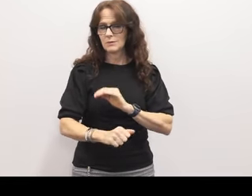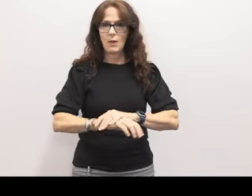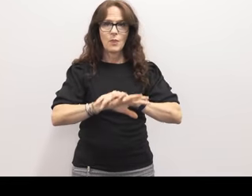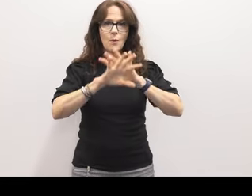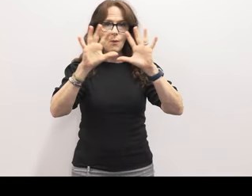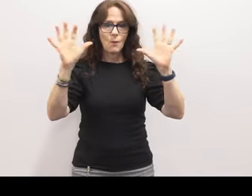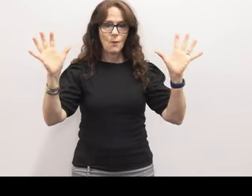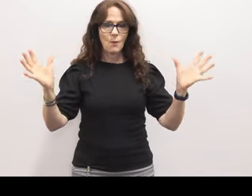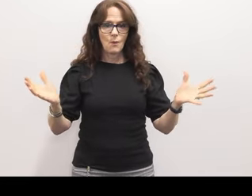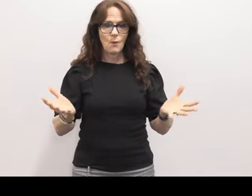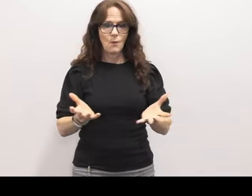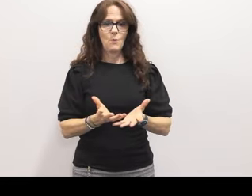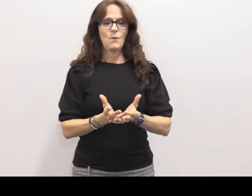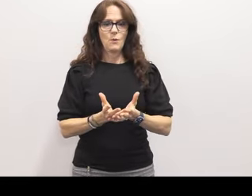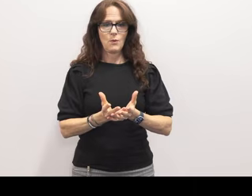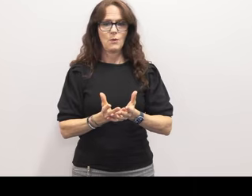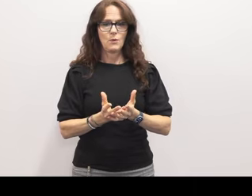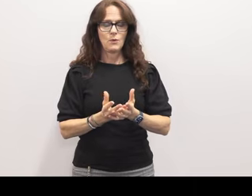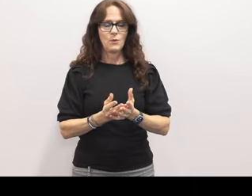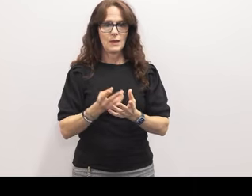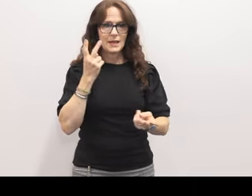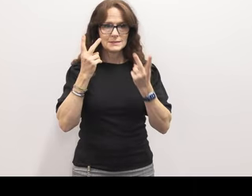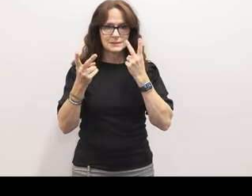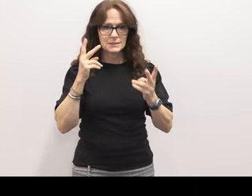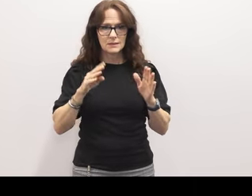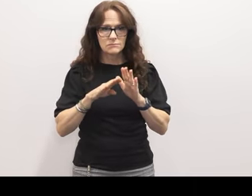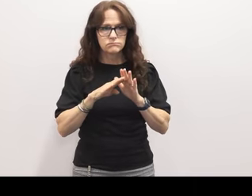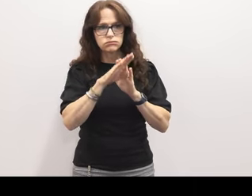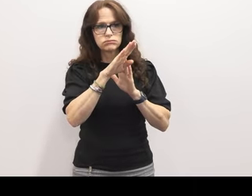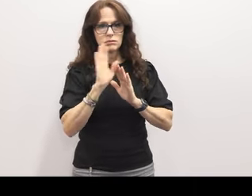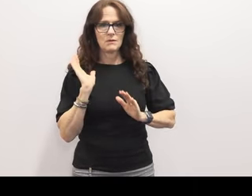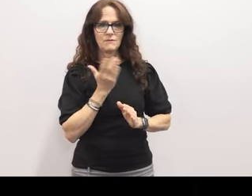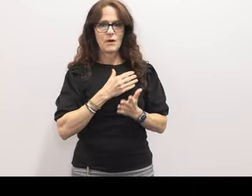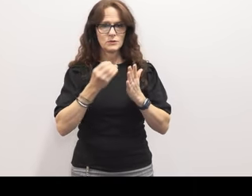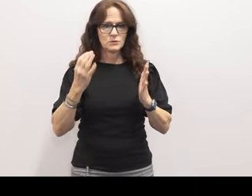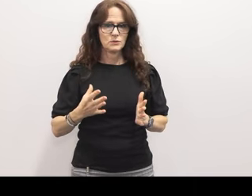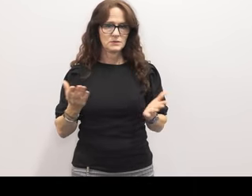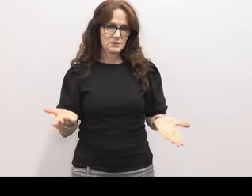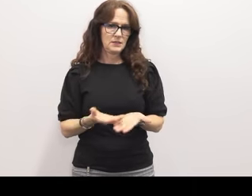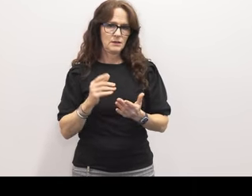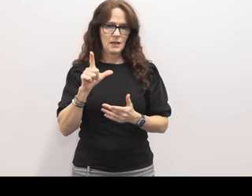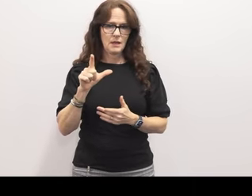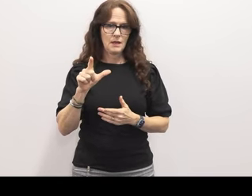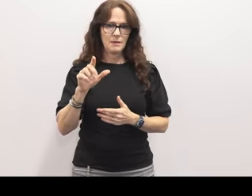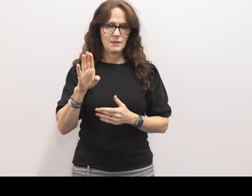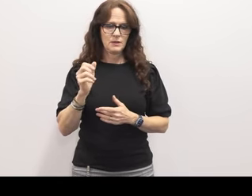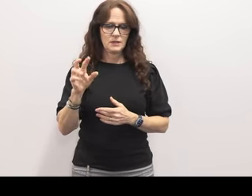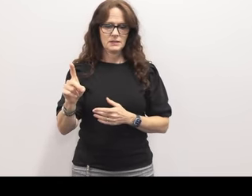and see the trajectory of our students in LBUSD. So we begin with our high school.